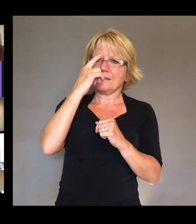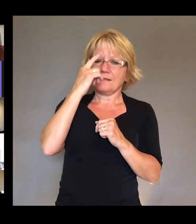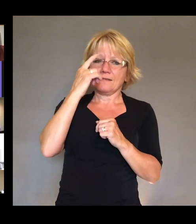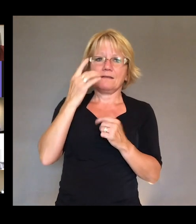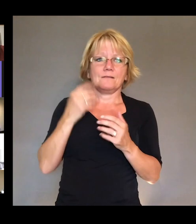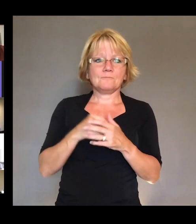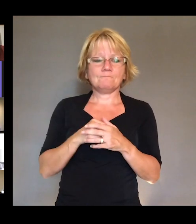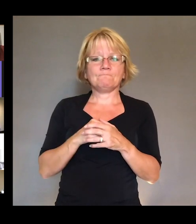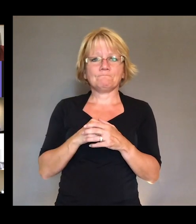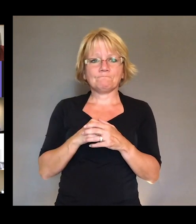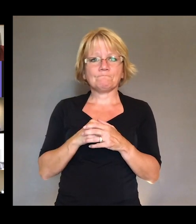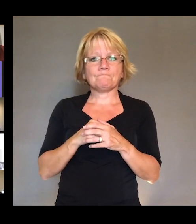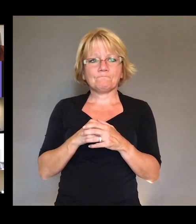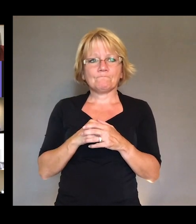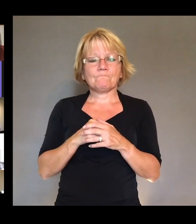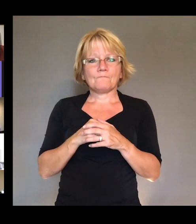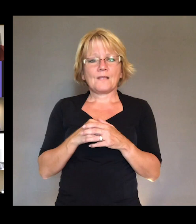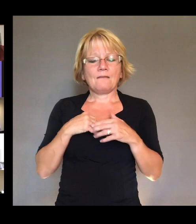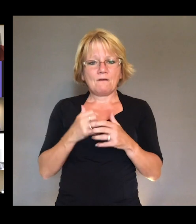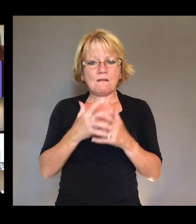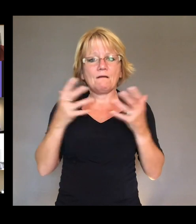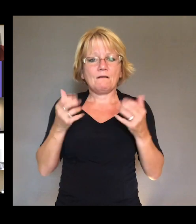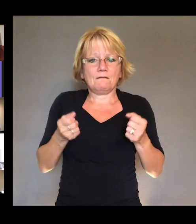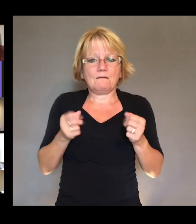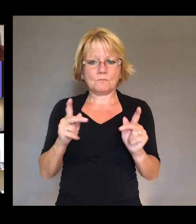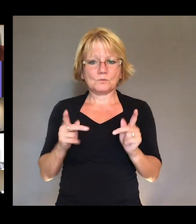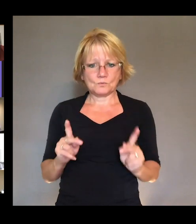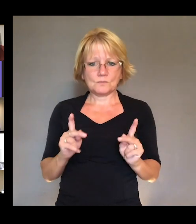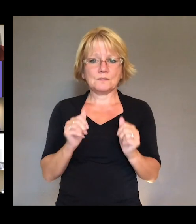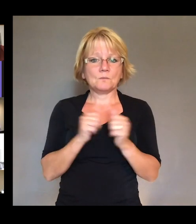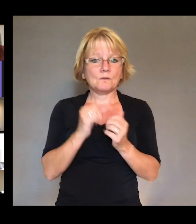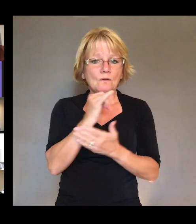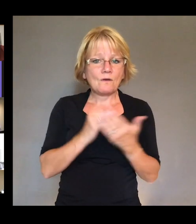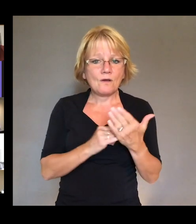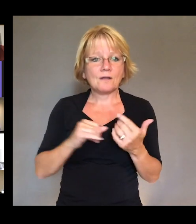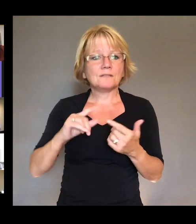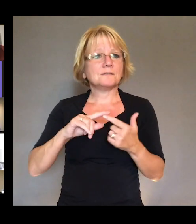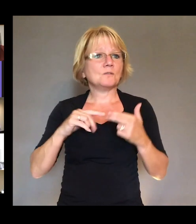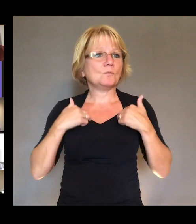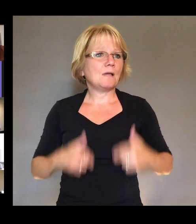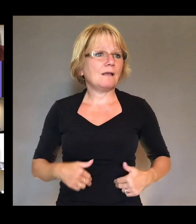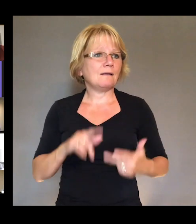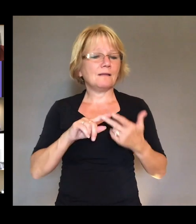So I think there is a lot of room and there's a lot of opportunity in the arts, in humanities,